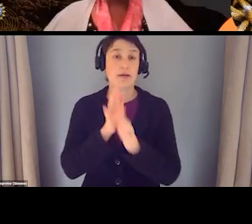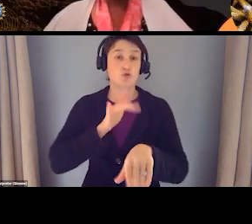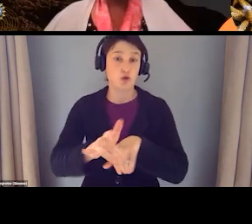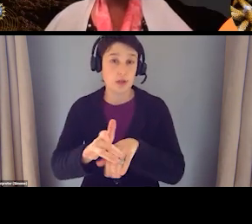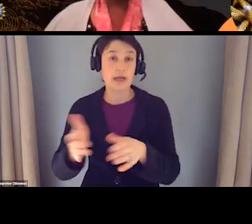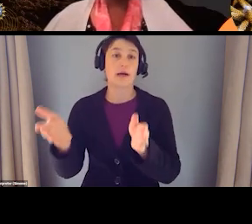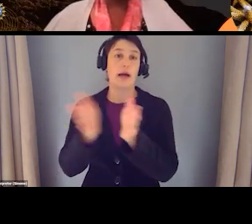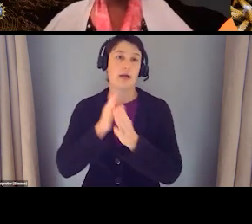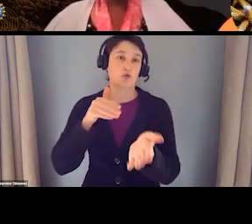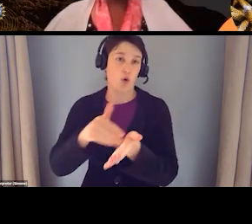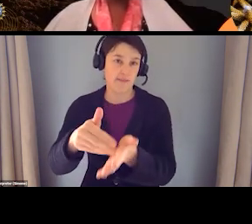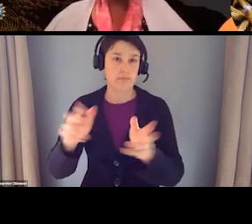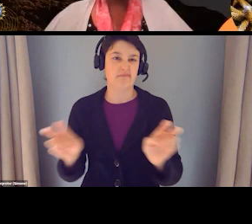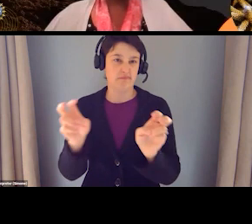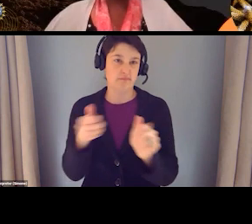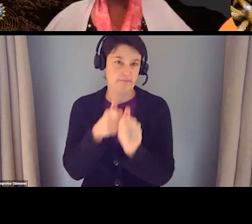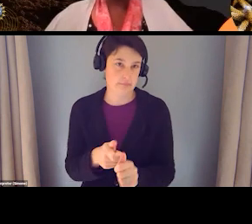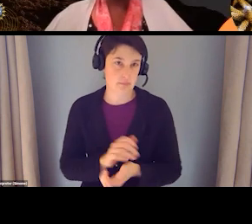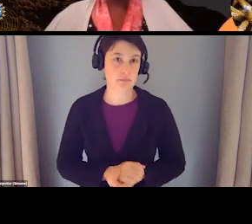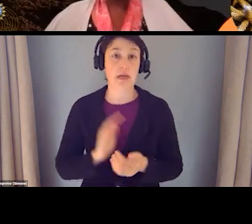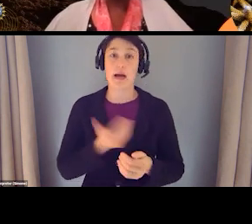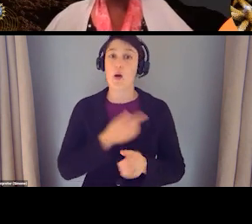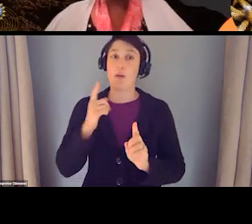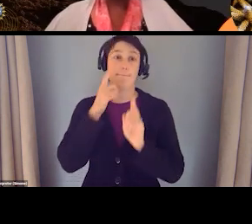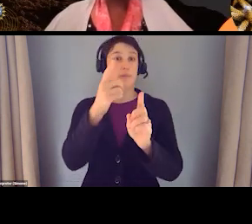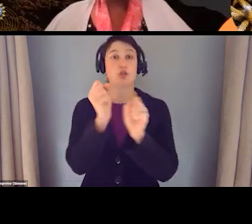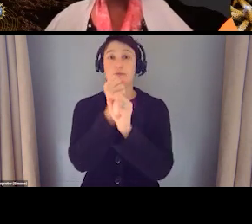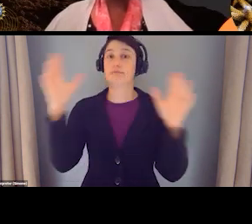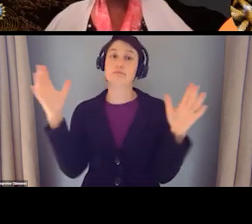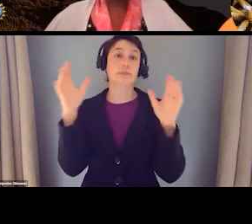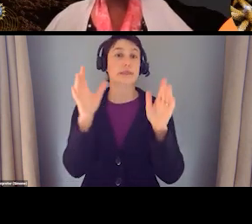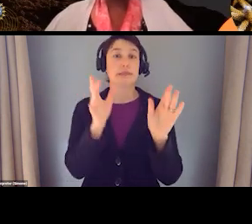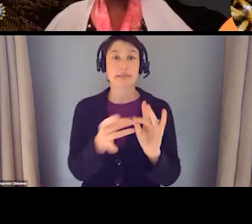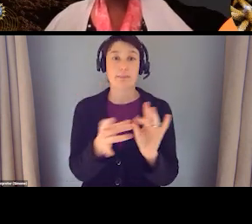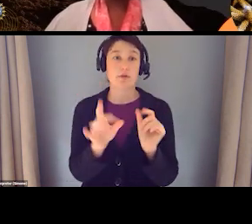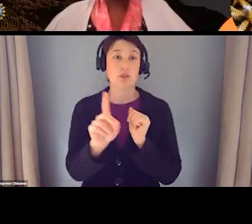Our mission statement for DGA is to support the issuance of NSF assistance awards